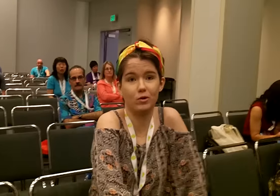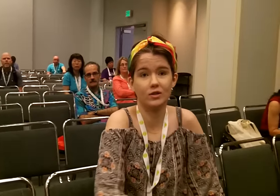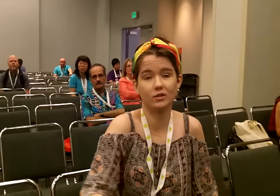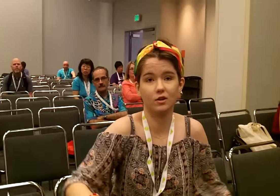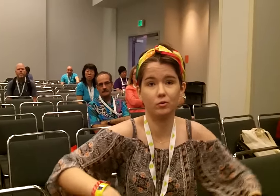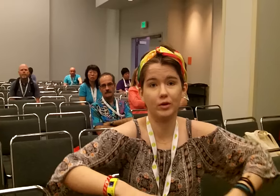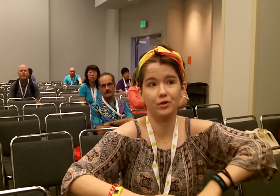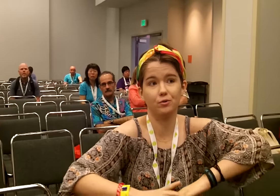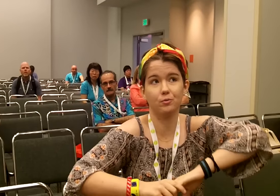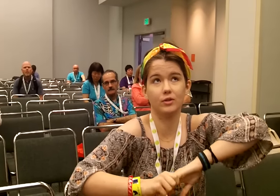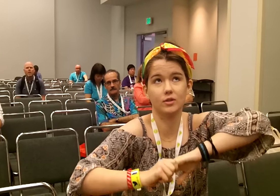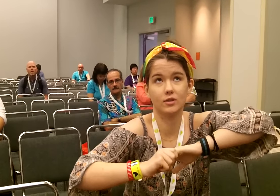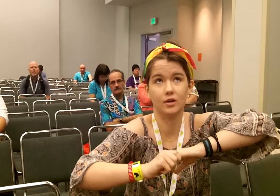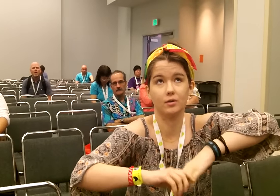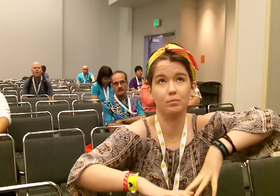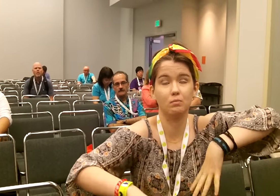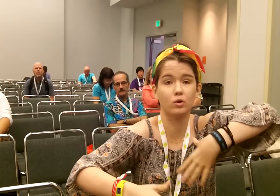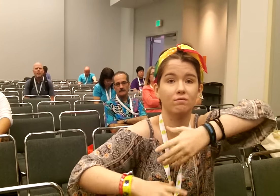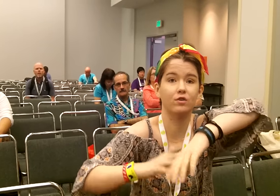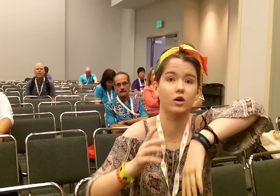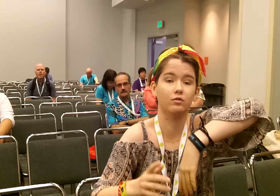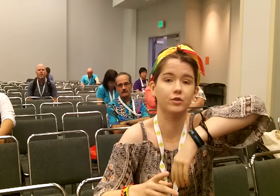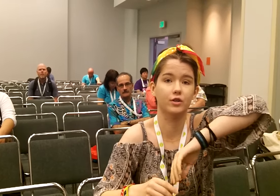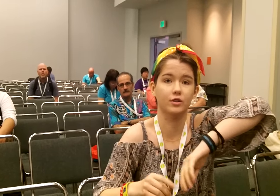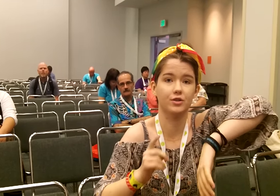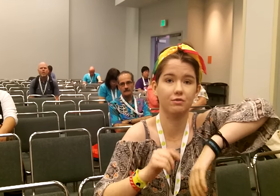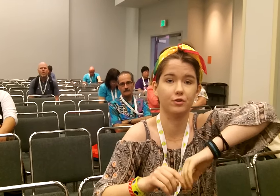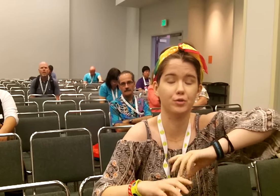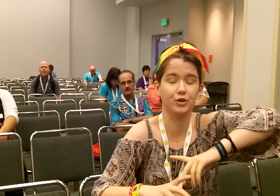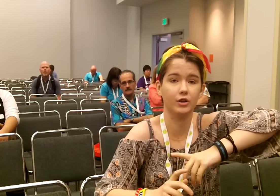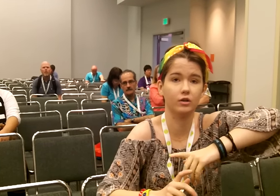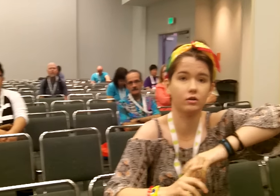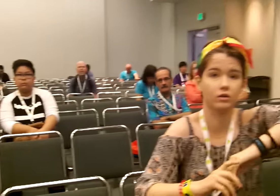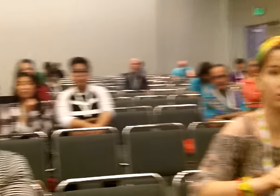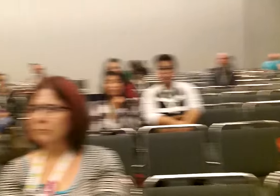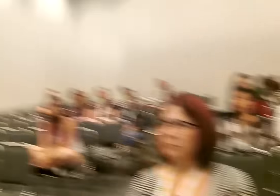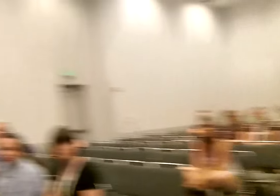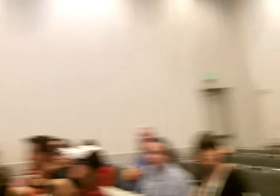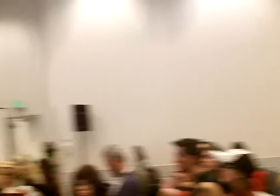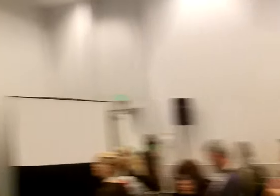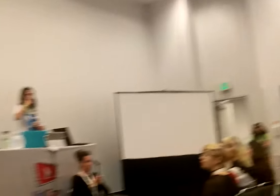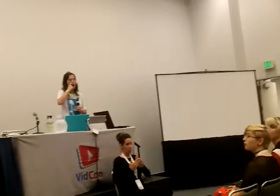what is another way you would say to be more involved in the deaf community?